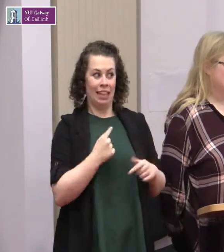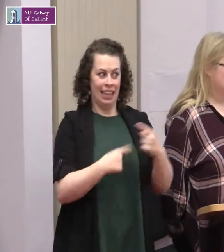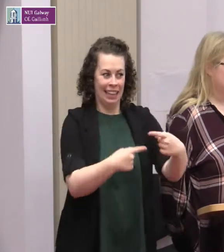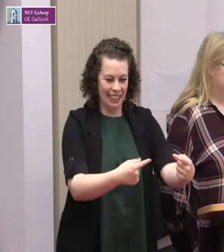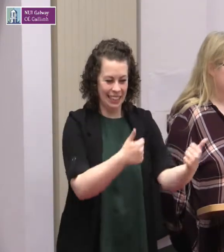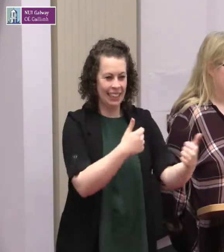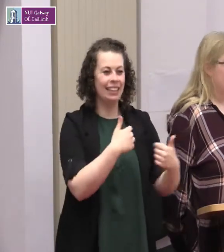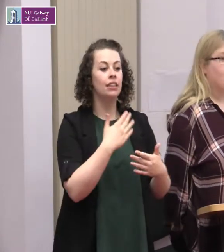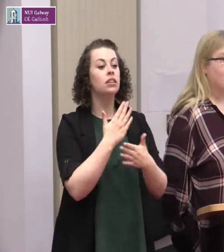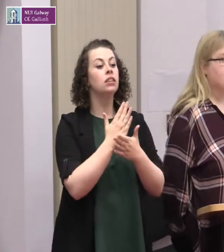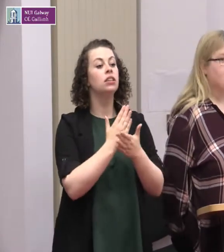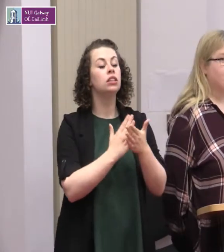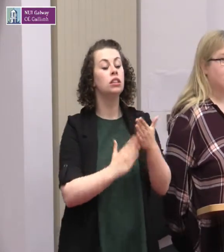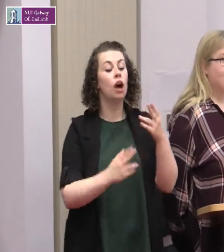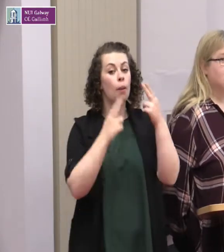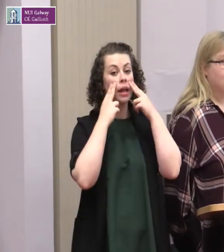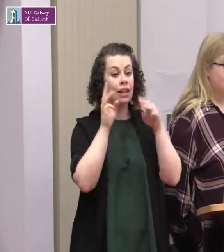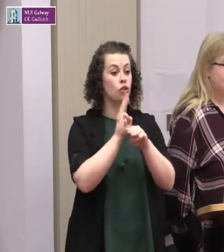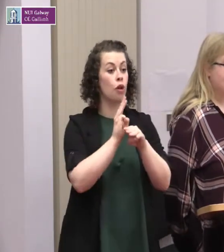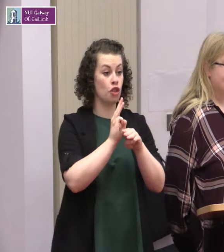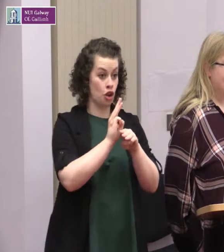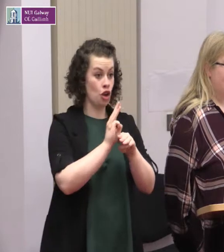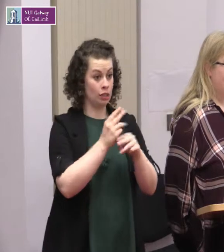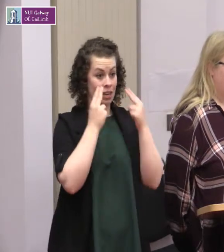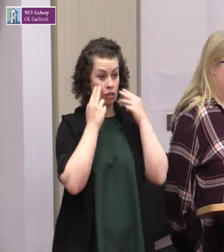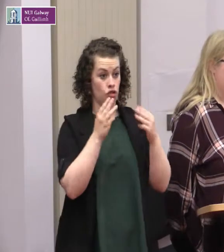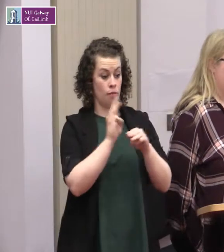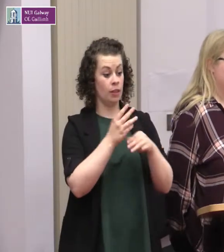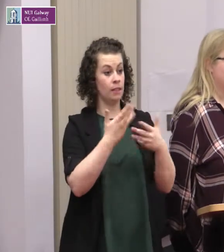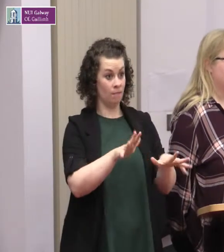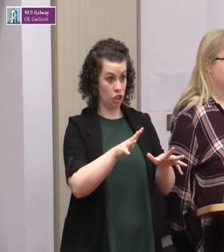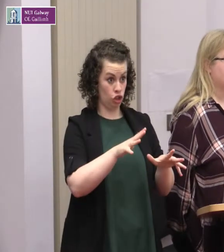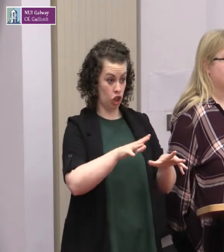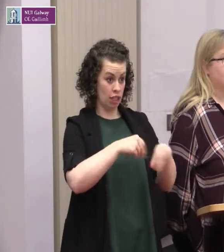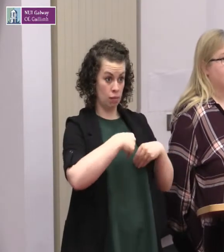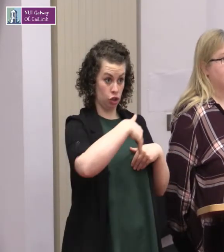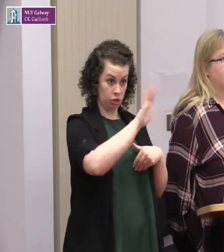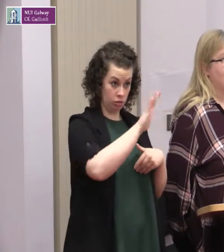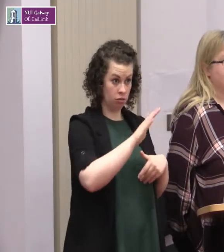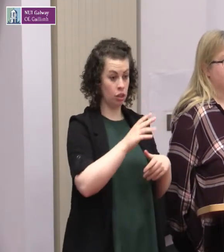Some natural mothers were transferred to laundries after giving birth twice.